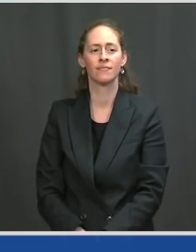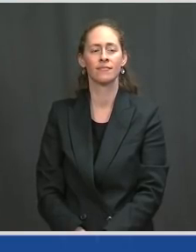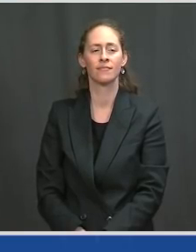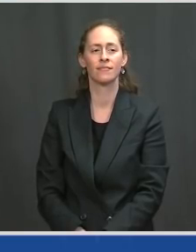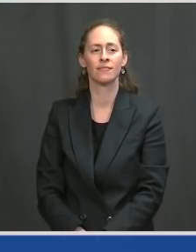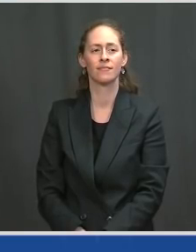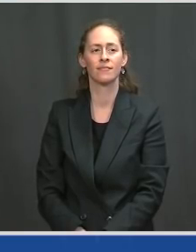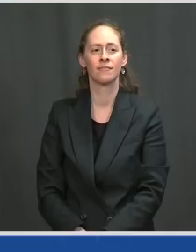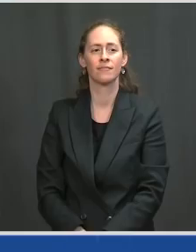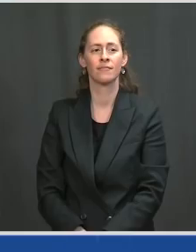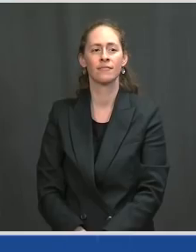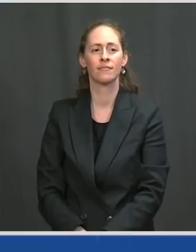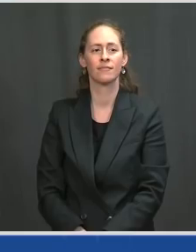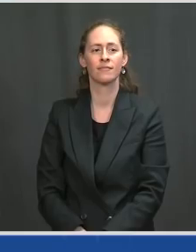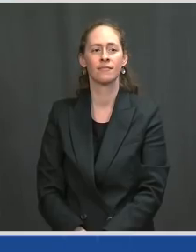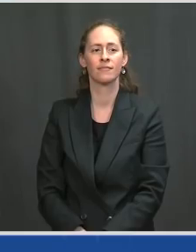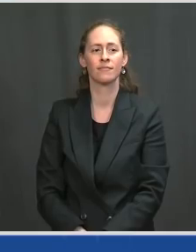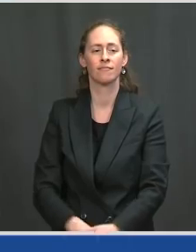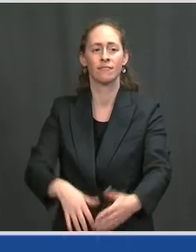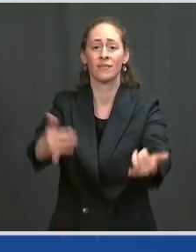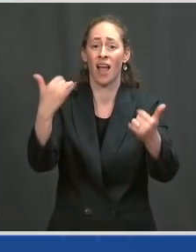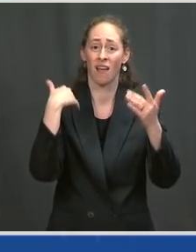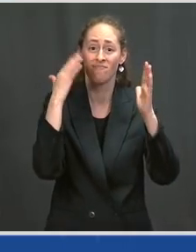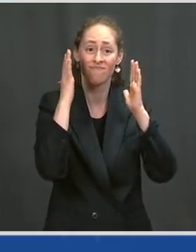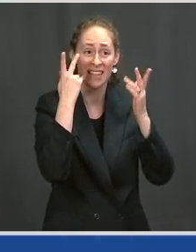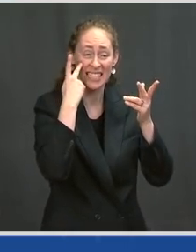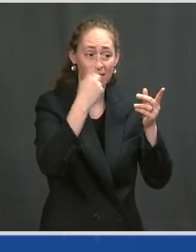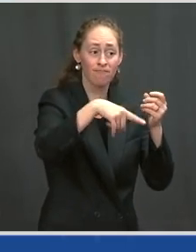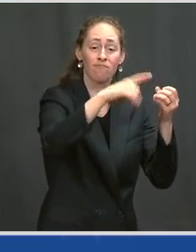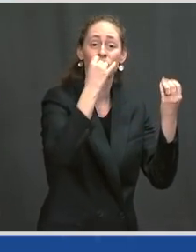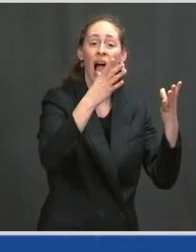This is a largest investment in childcare since World War Two.